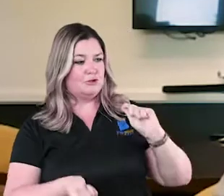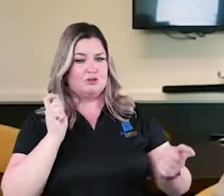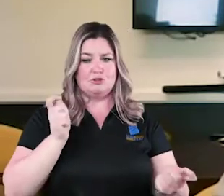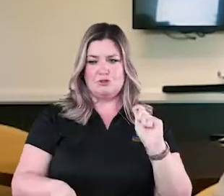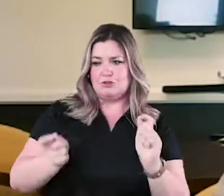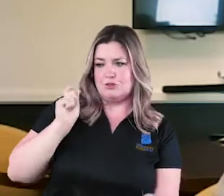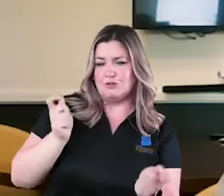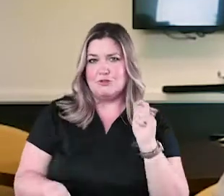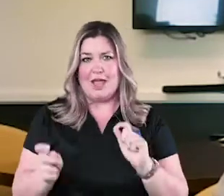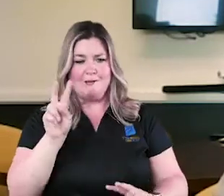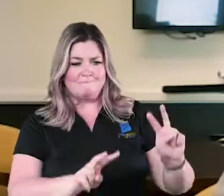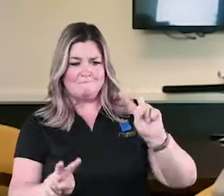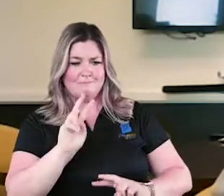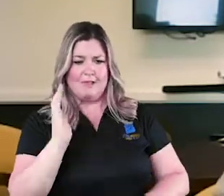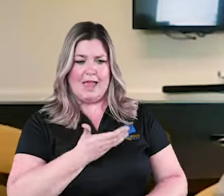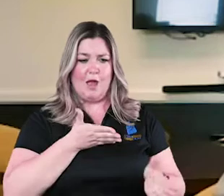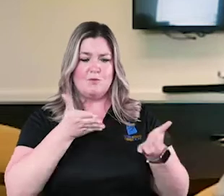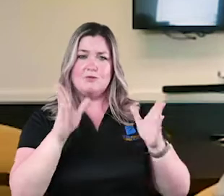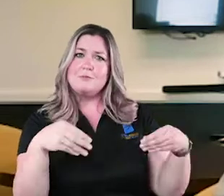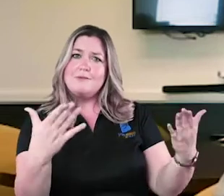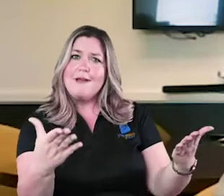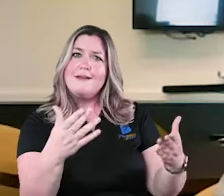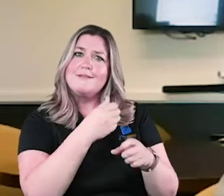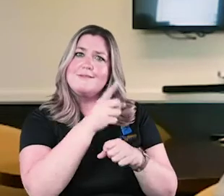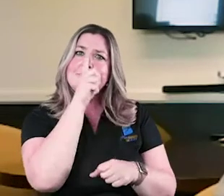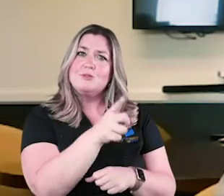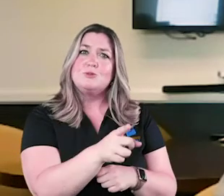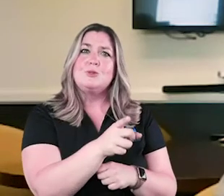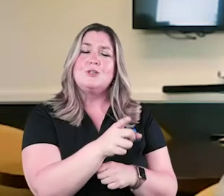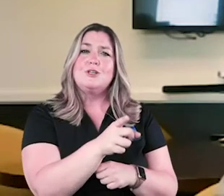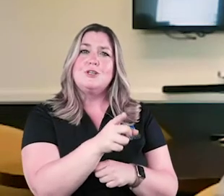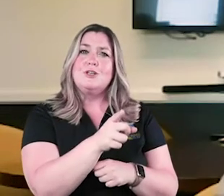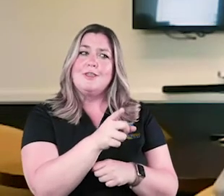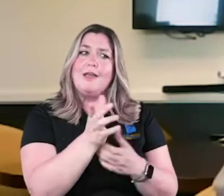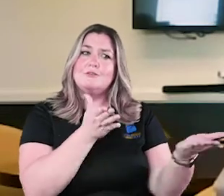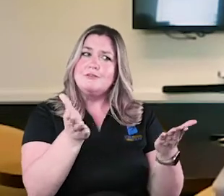providing and make sure that they were as relevant as possible. One of the most